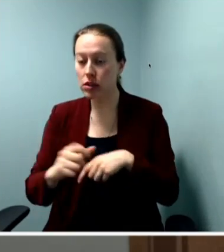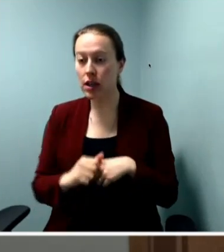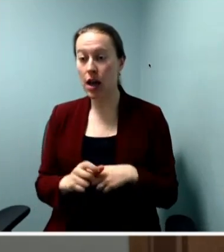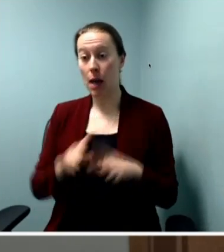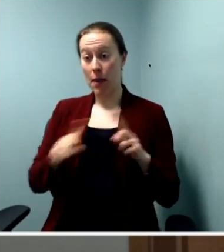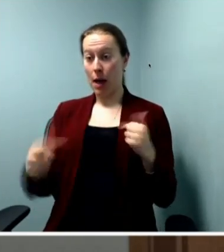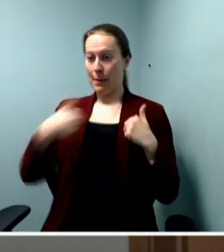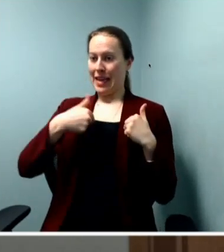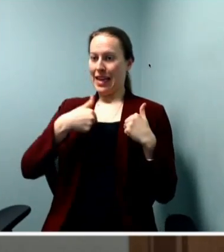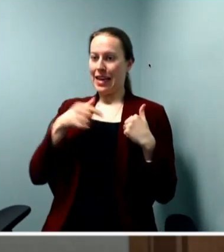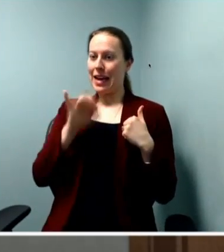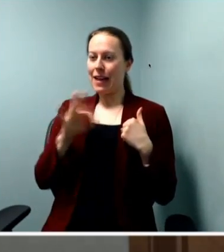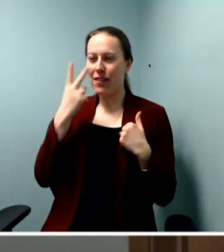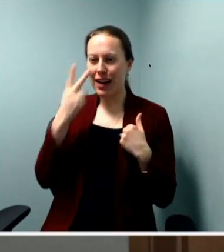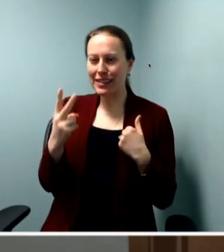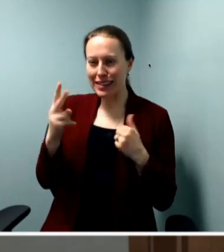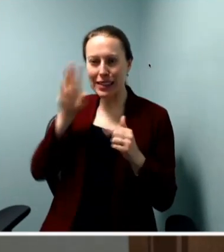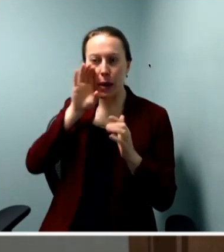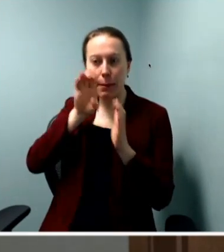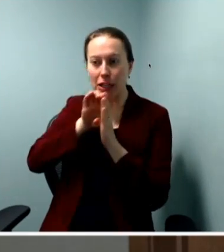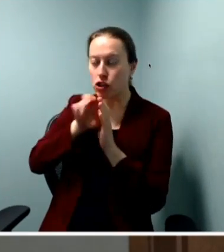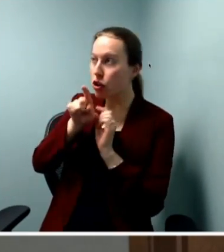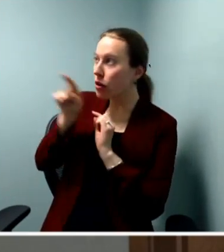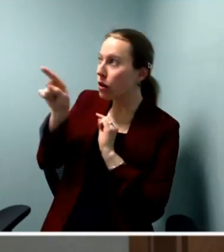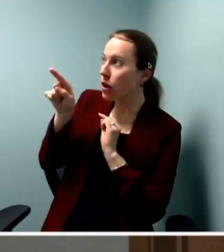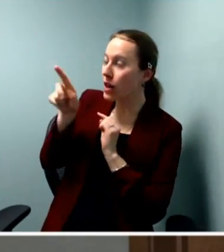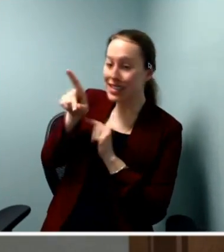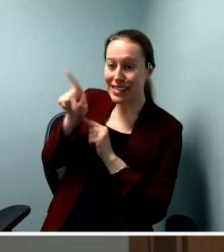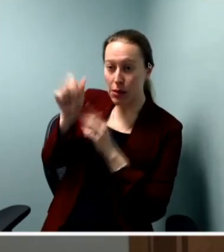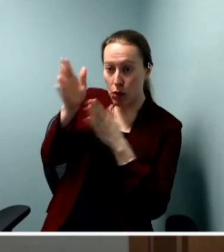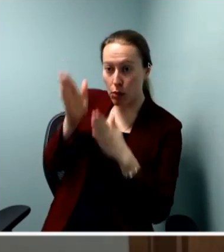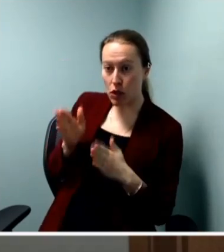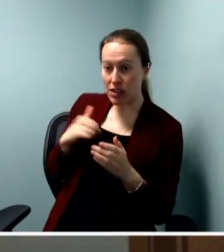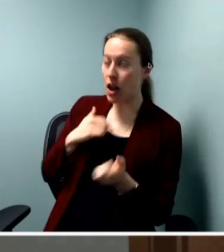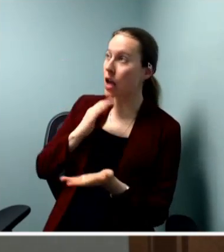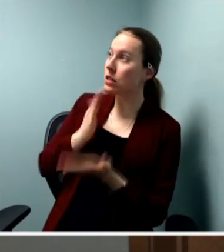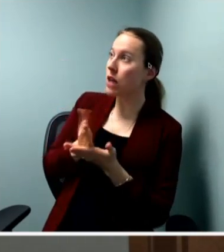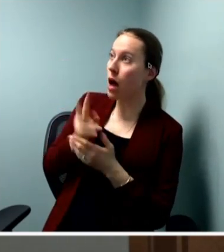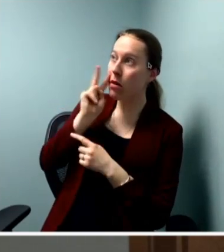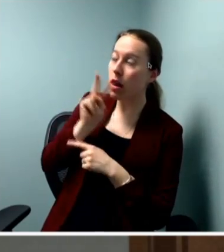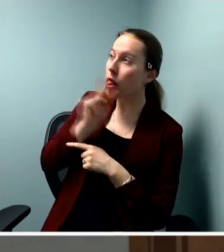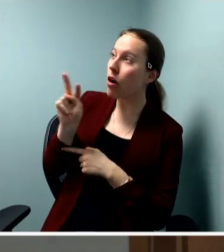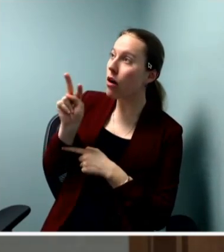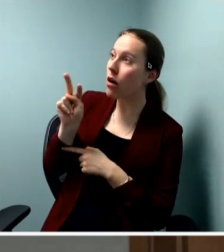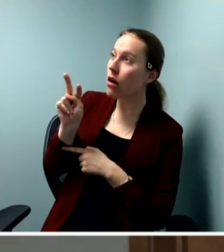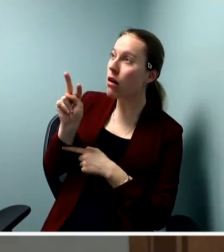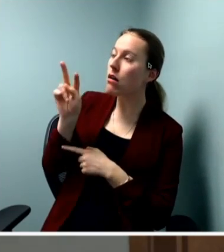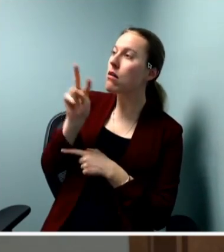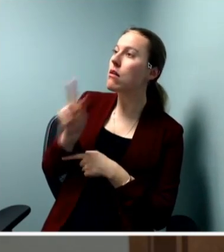on a poster in a window, I'm going to stop and look at it. And I'm going to want to see who are these people, where are they,